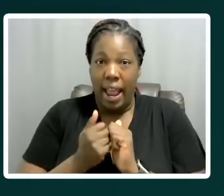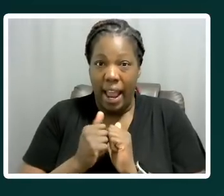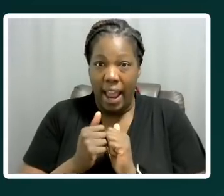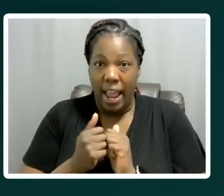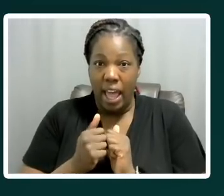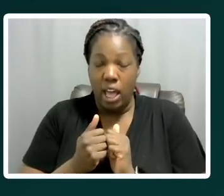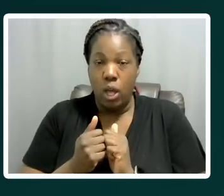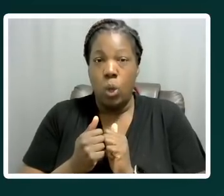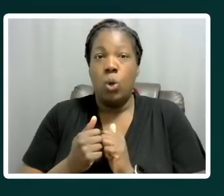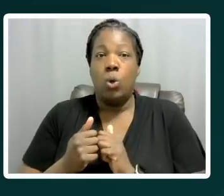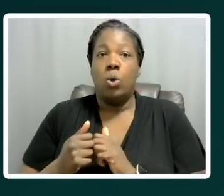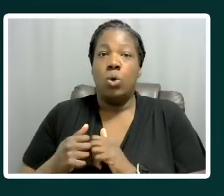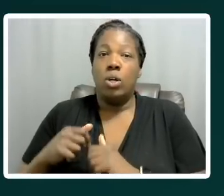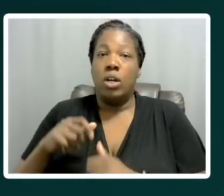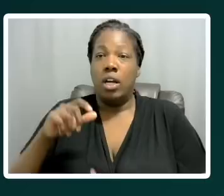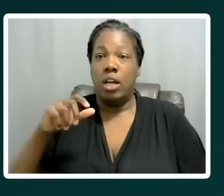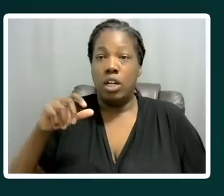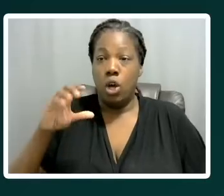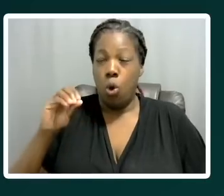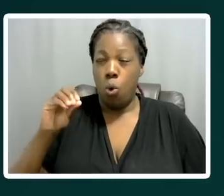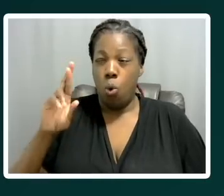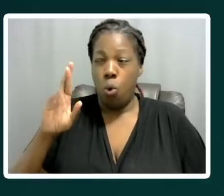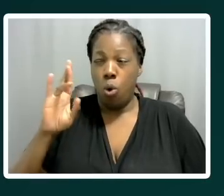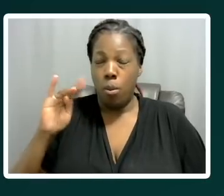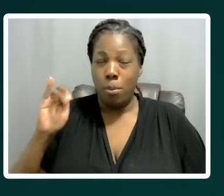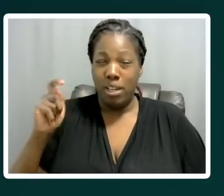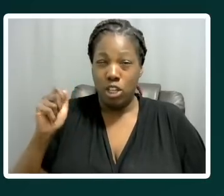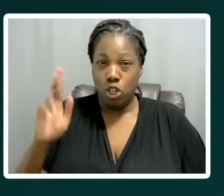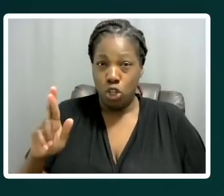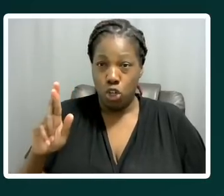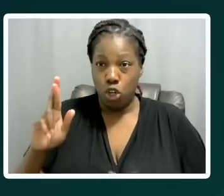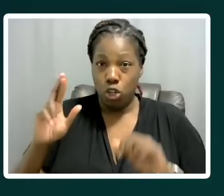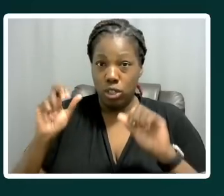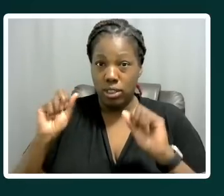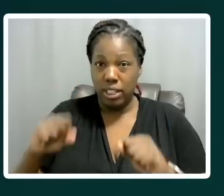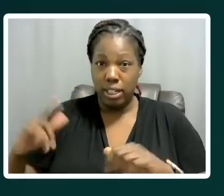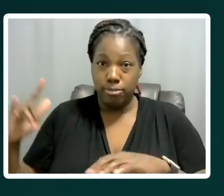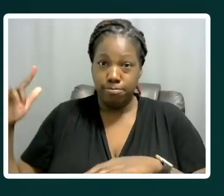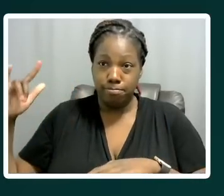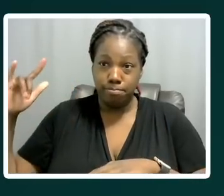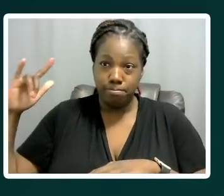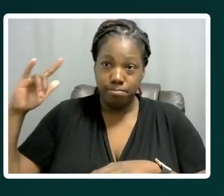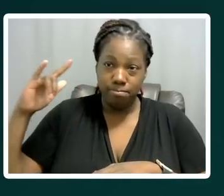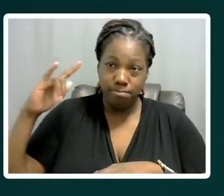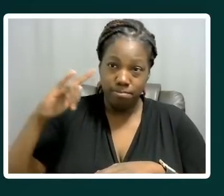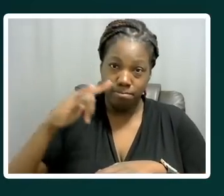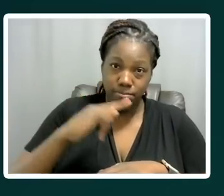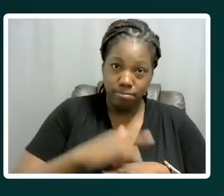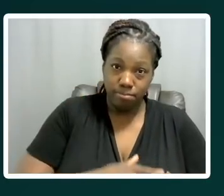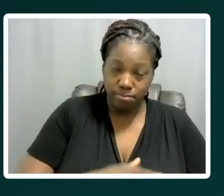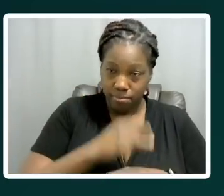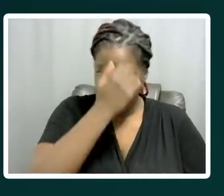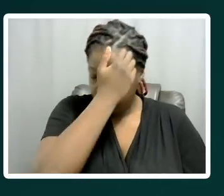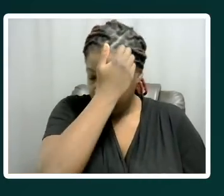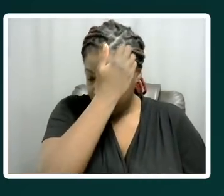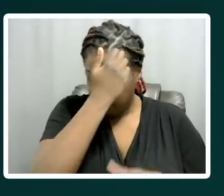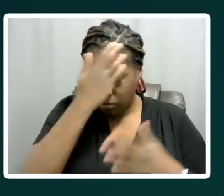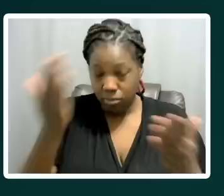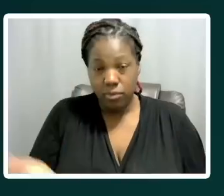shuttle Discovery, how it's able to land safely back on the ground after moving at incredible